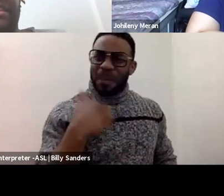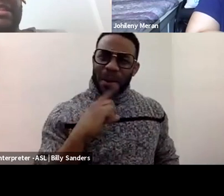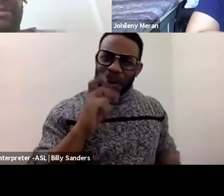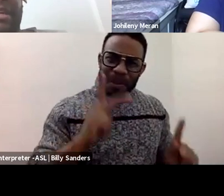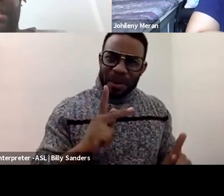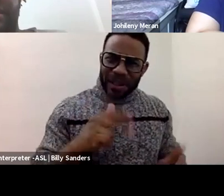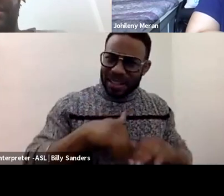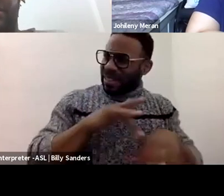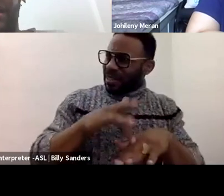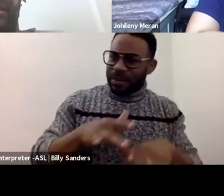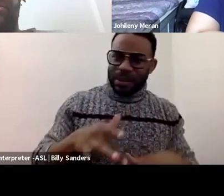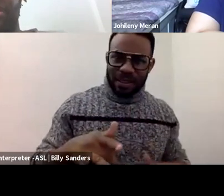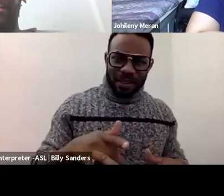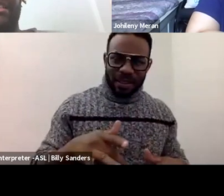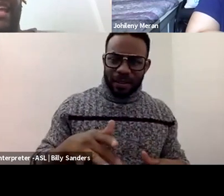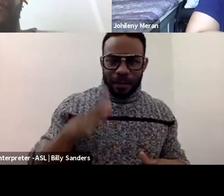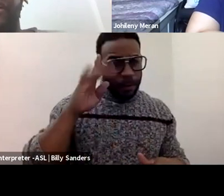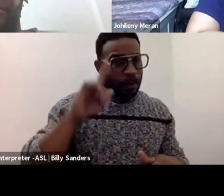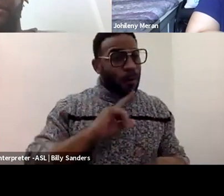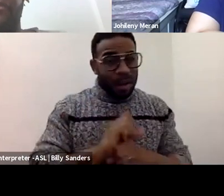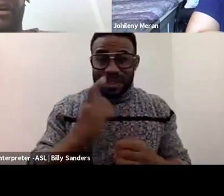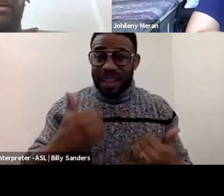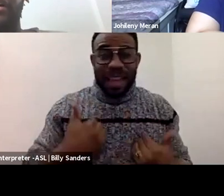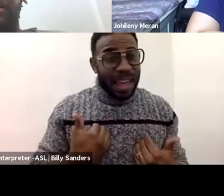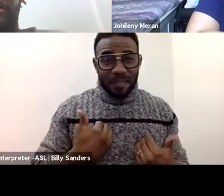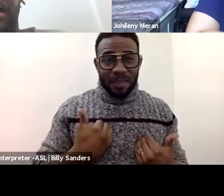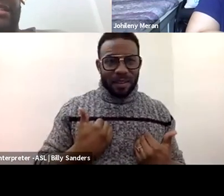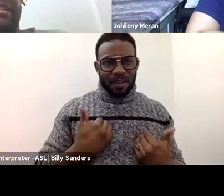in the space? So really just having a buffer. I would say